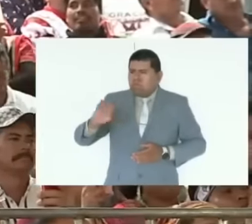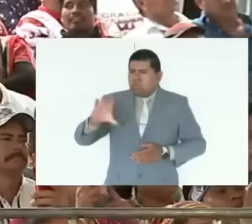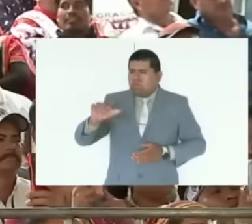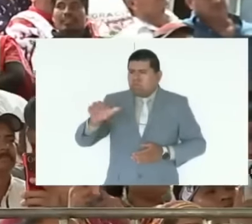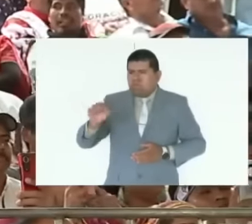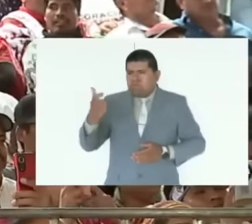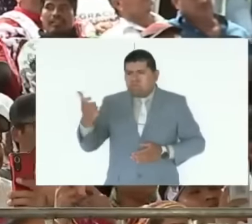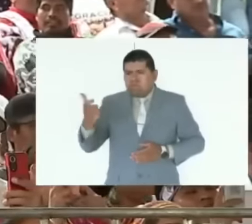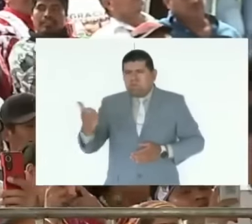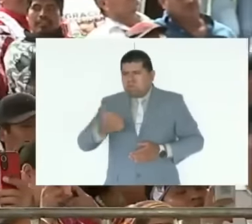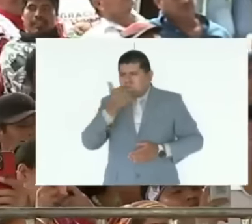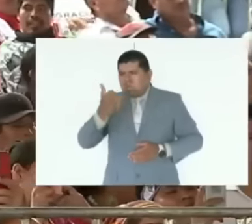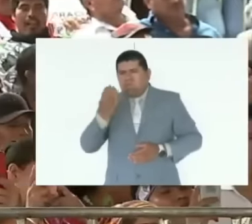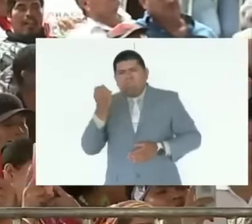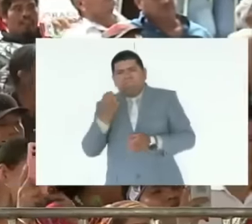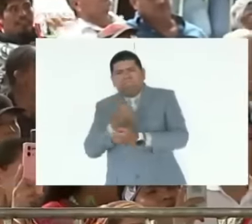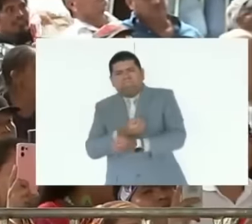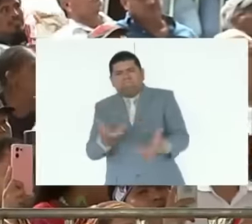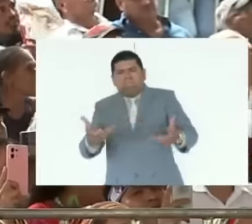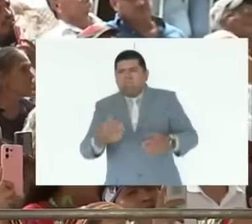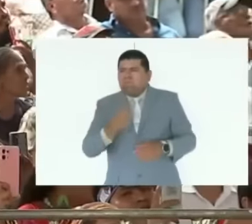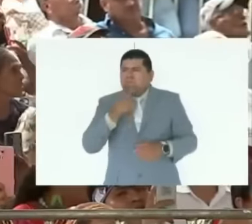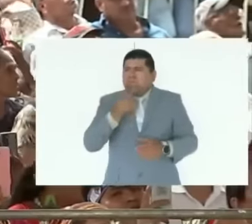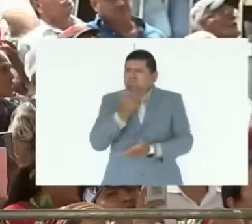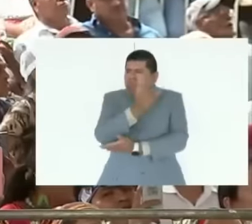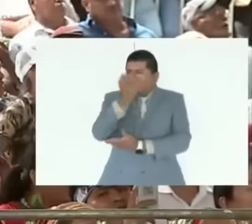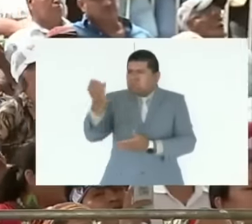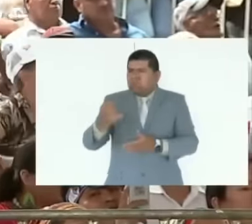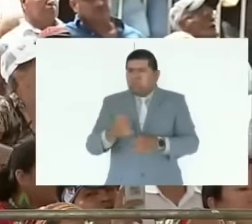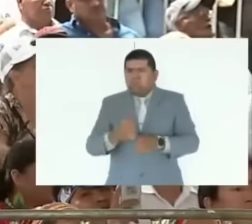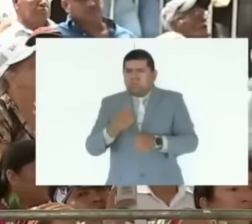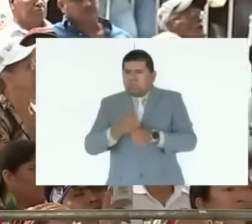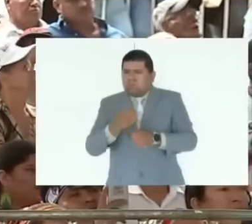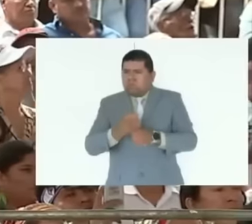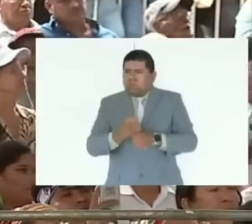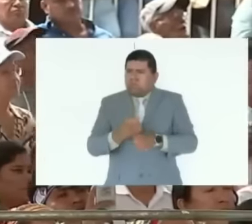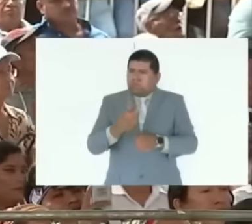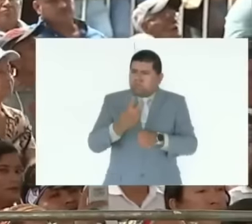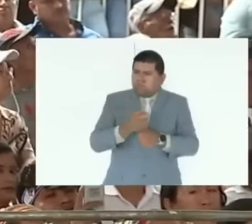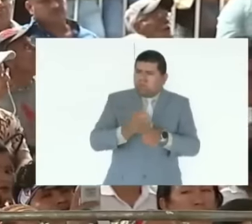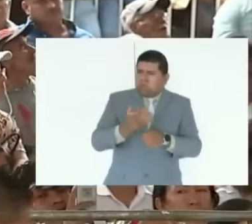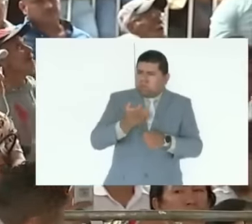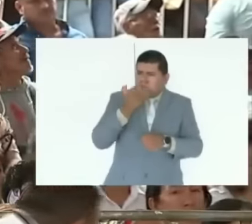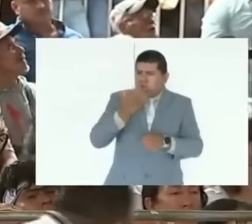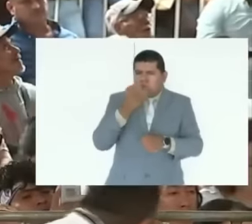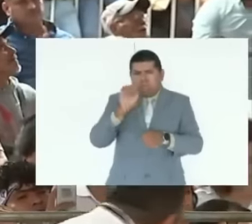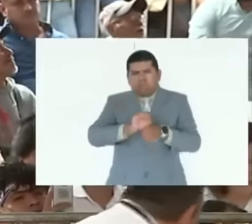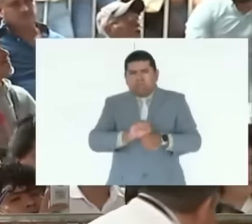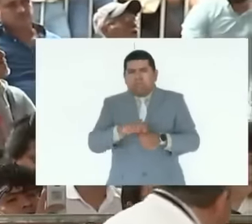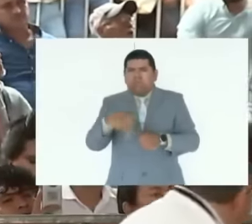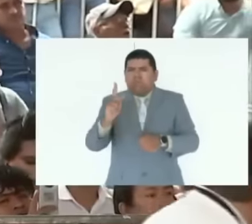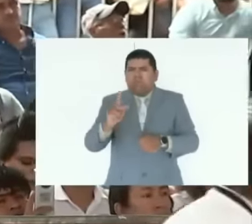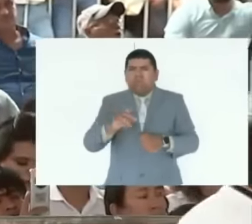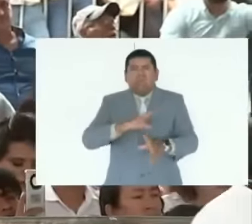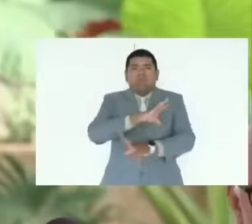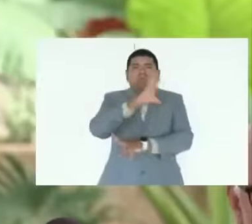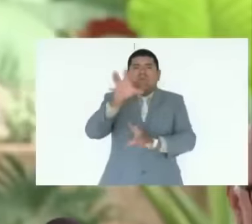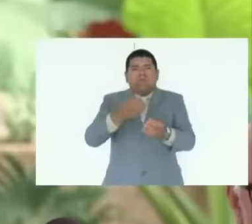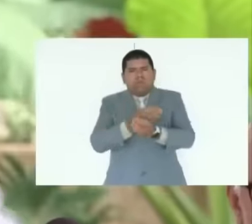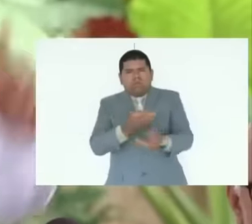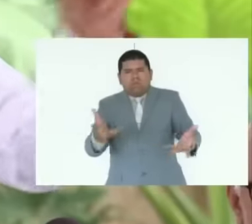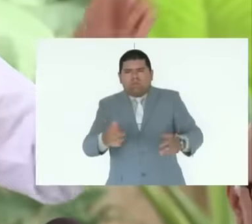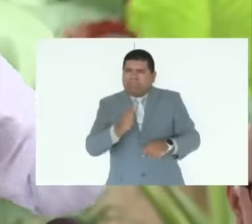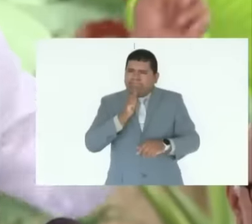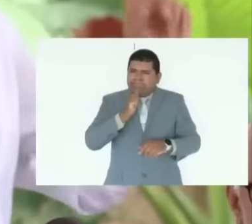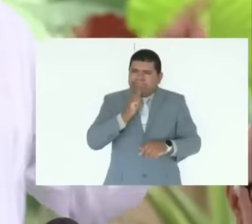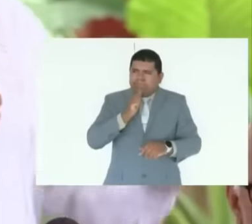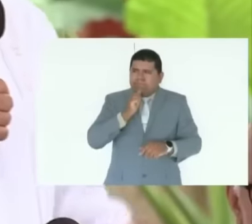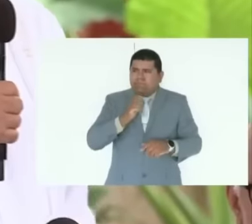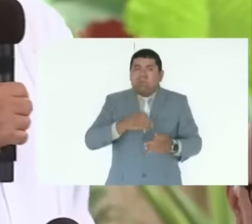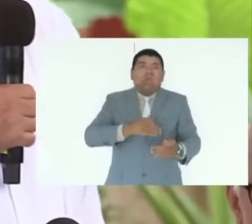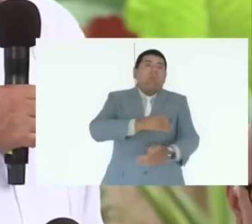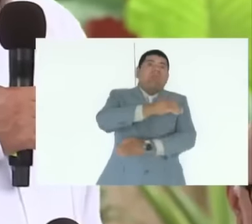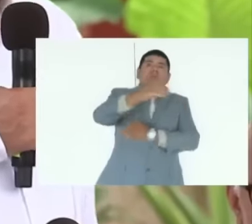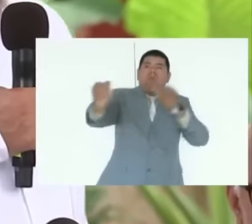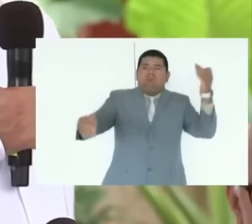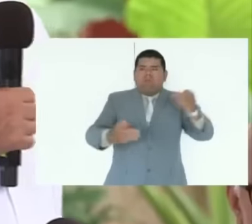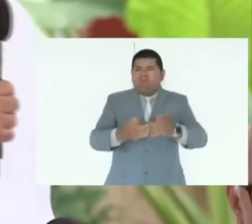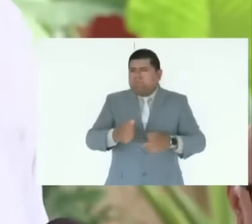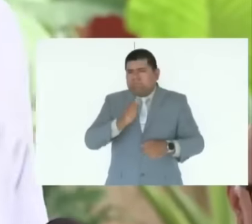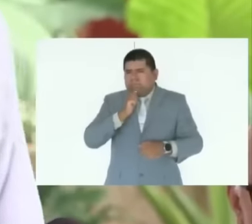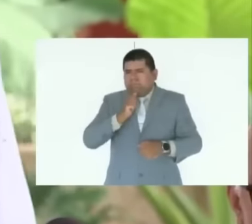for preschool, primary, secondary, but it is not universal, that is, it is not for everyone. Yes, it is